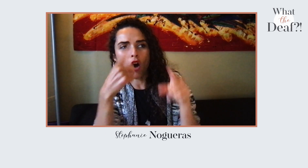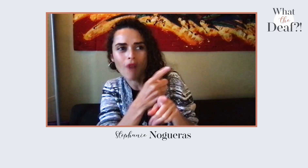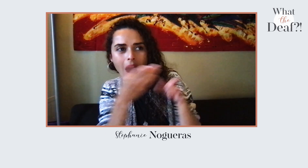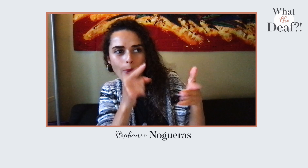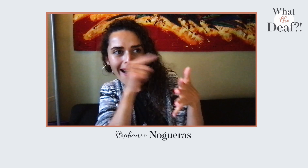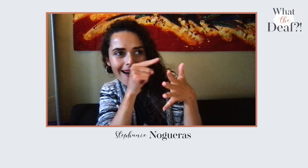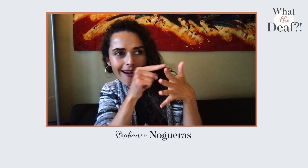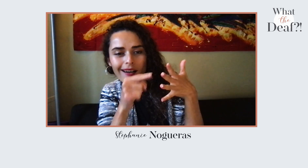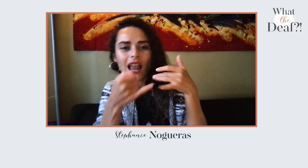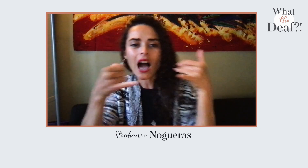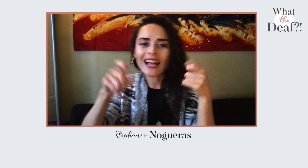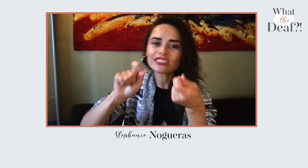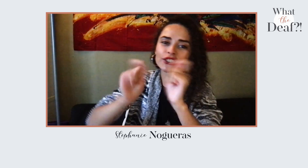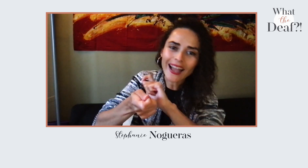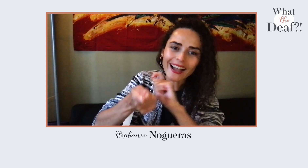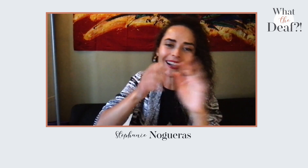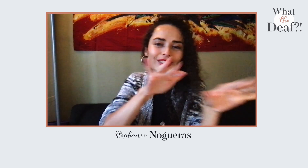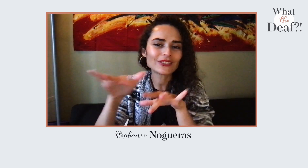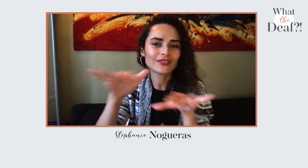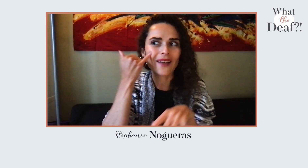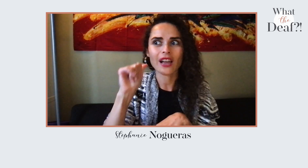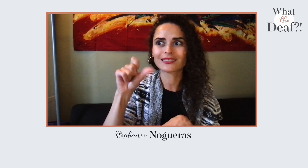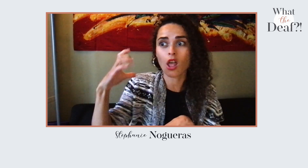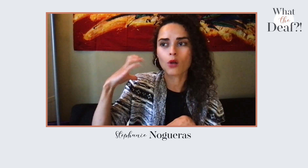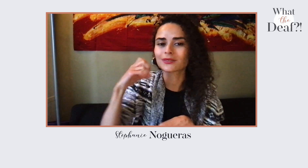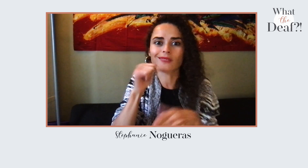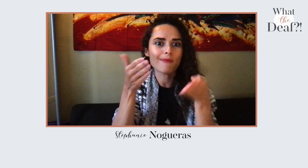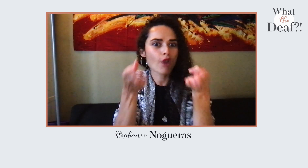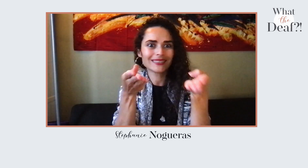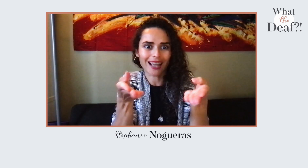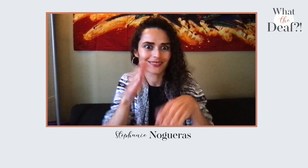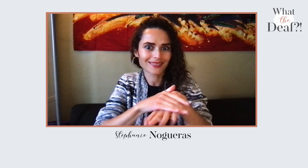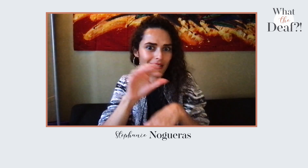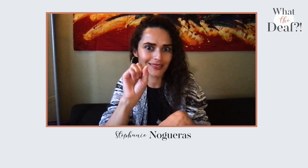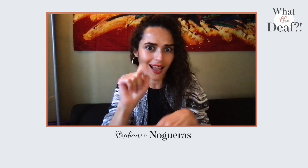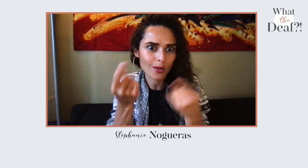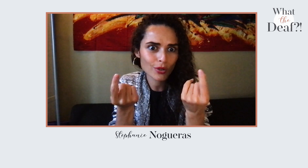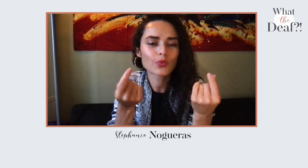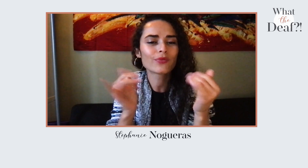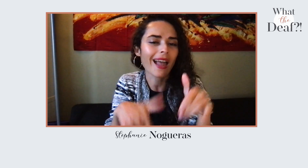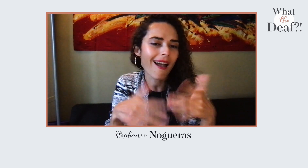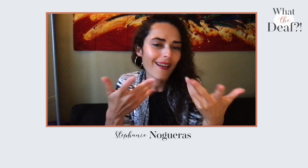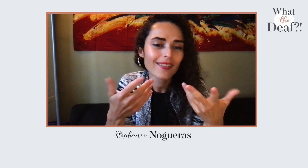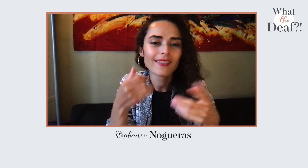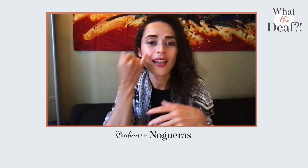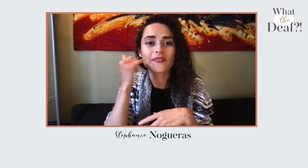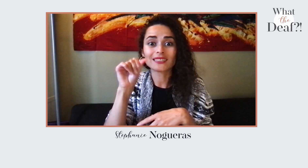we have the director telling us that we have a line change or we have this, and let's say that there's no ASL consultant on set,